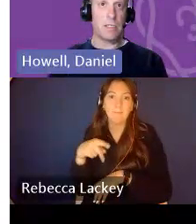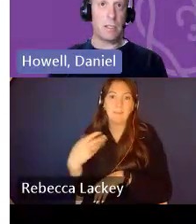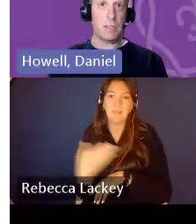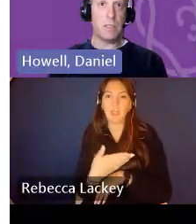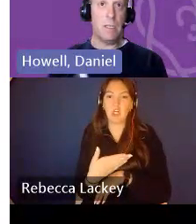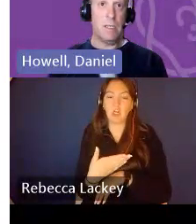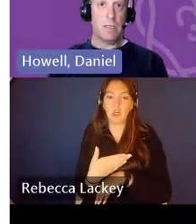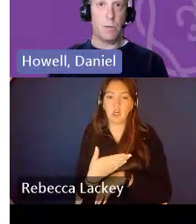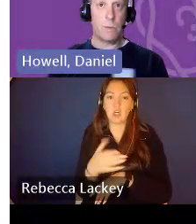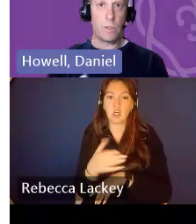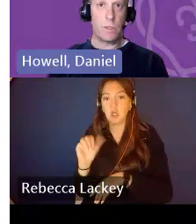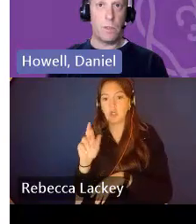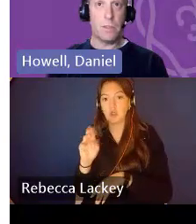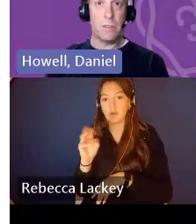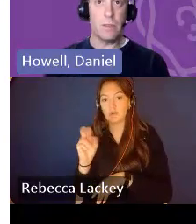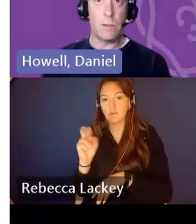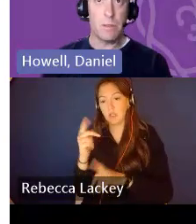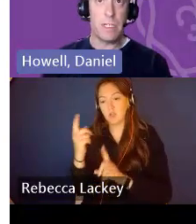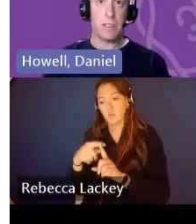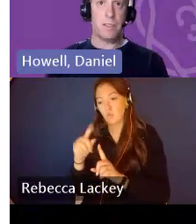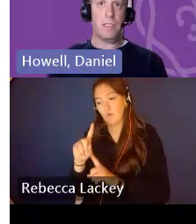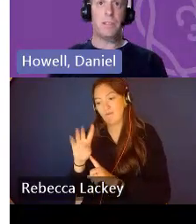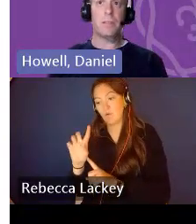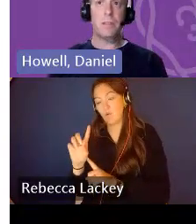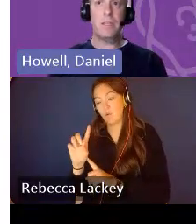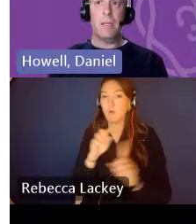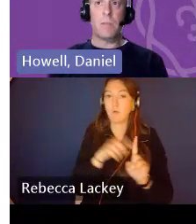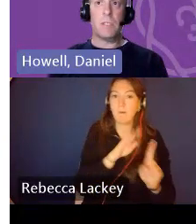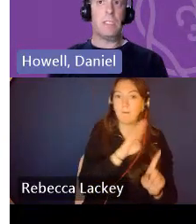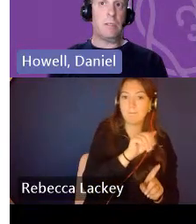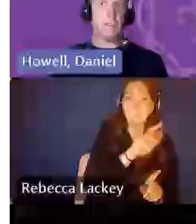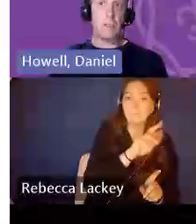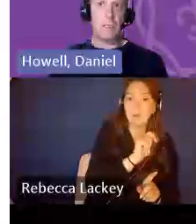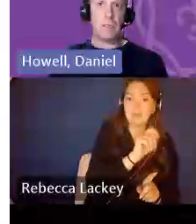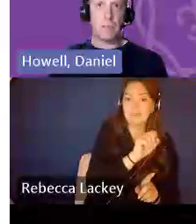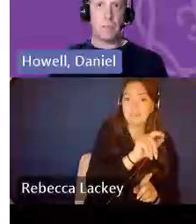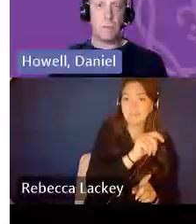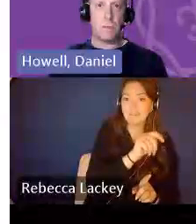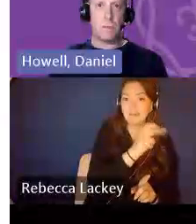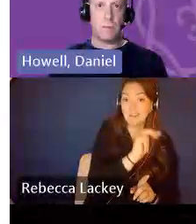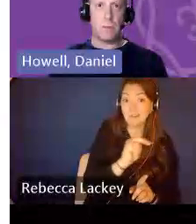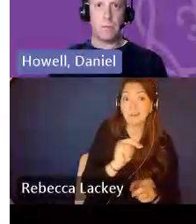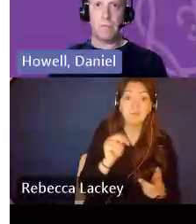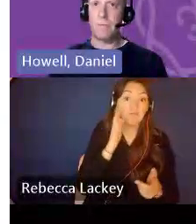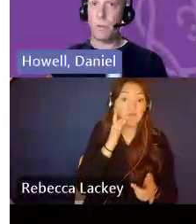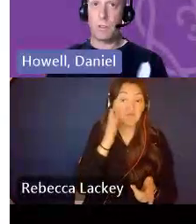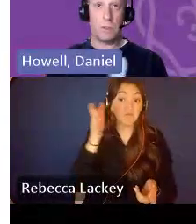taking Carmen to 141 or to Barrett Station. But indeed, sure, that's something we'll we'll work